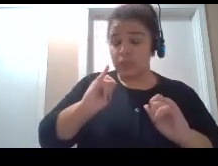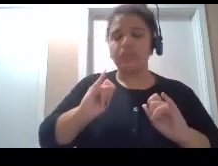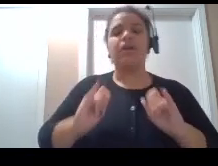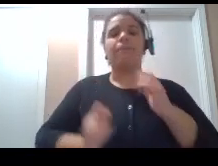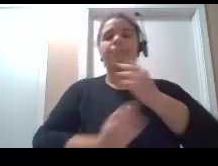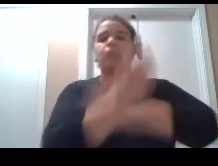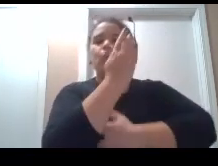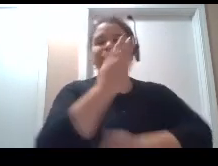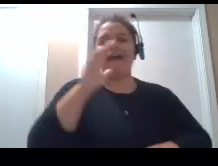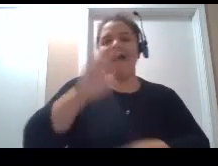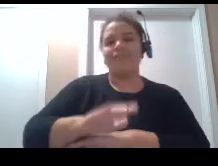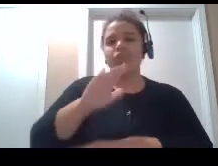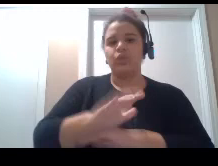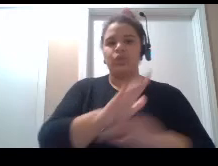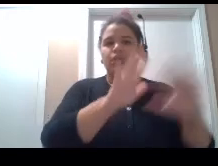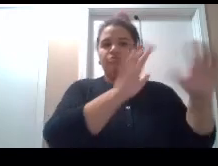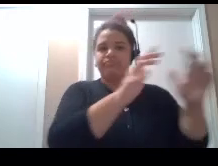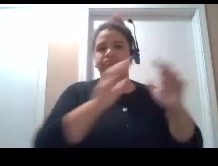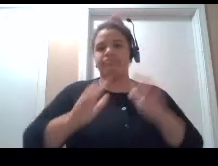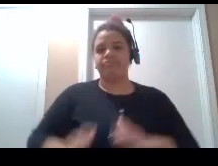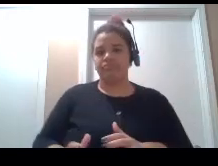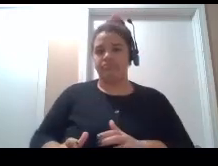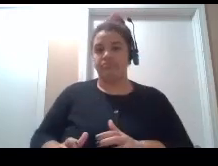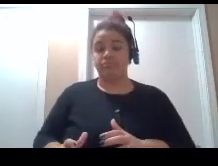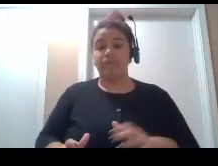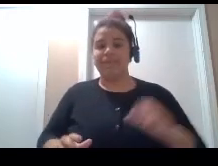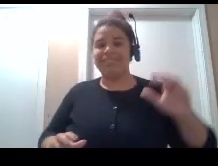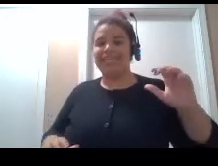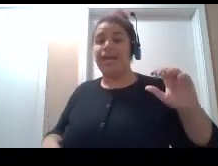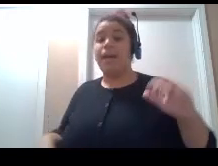on the day of the event, with 10 employers per event.